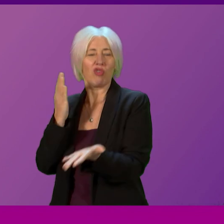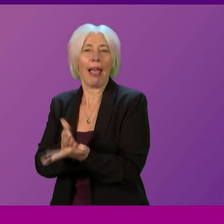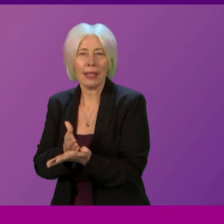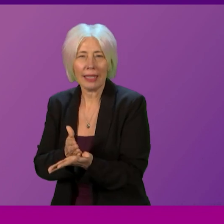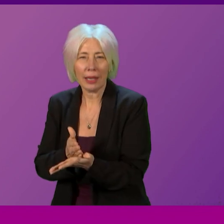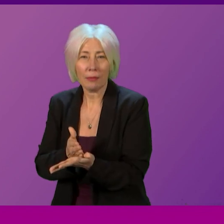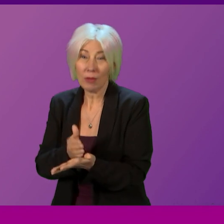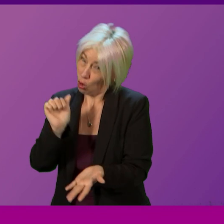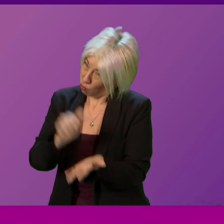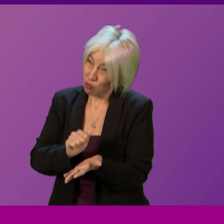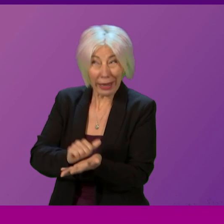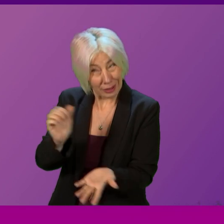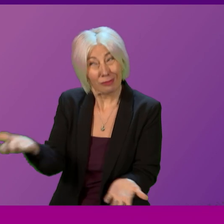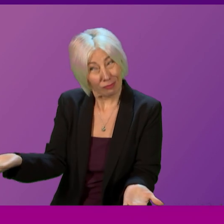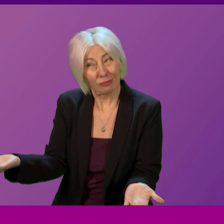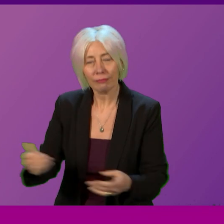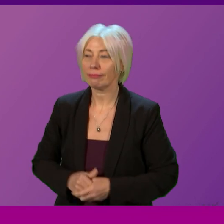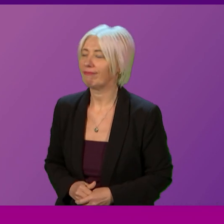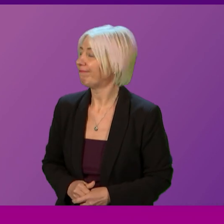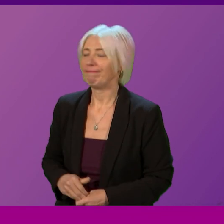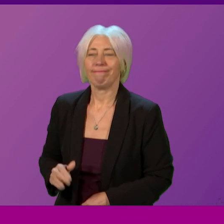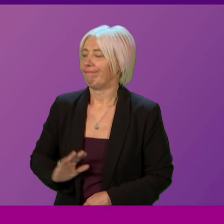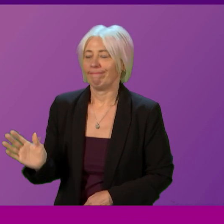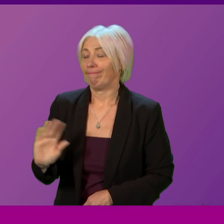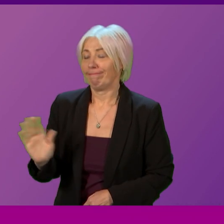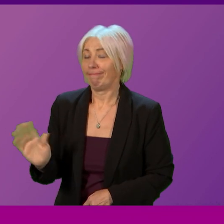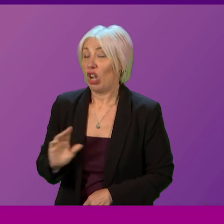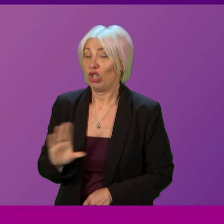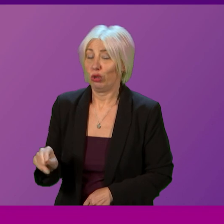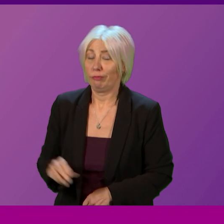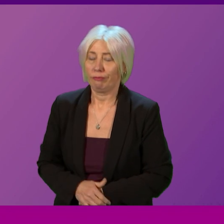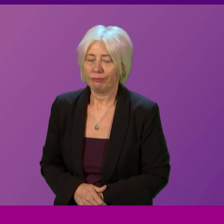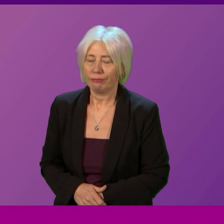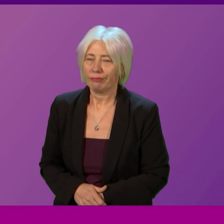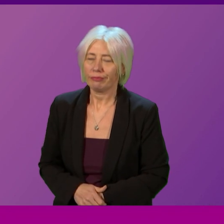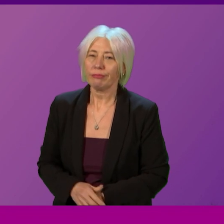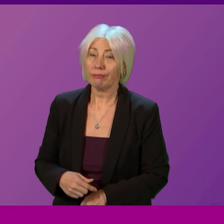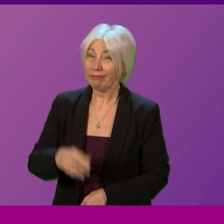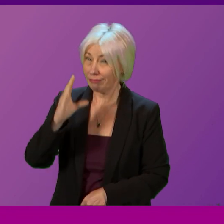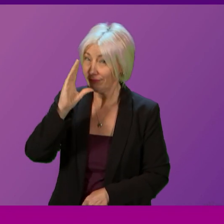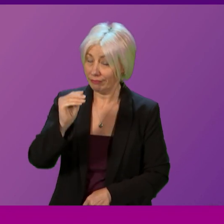They are not. I will set out some facts about the NHS.